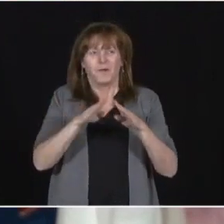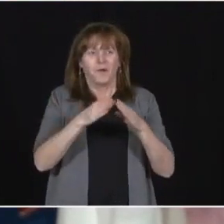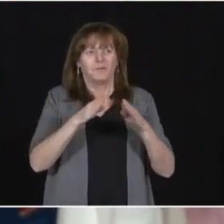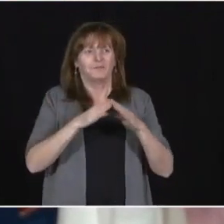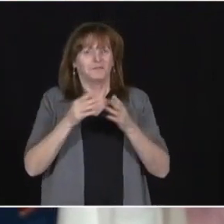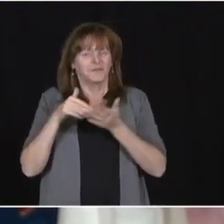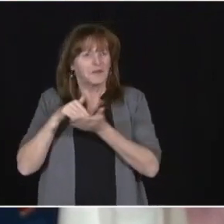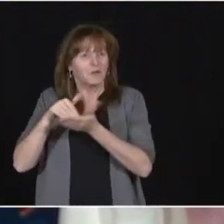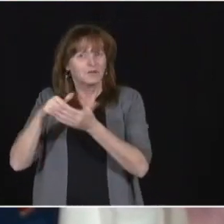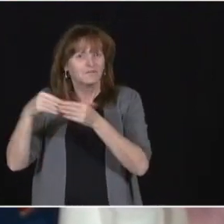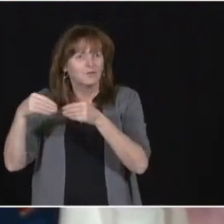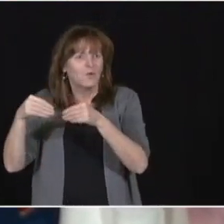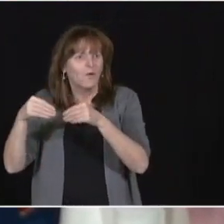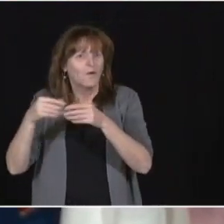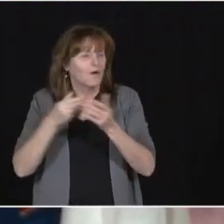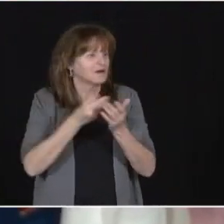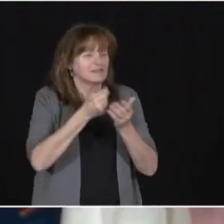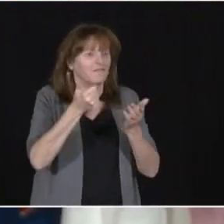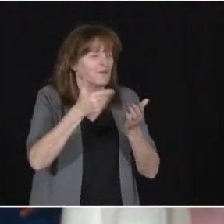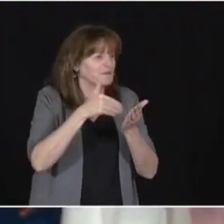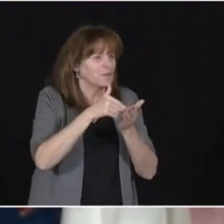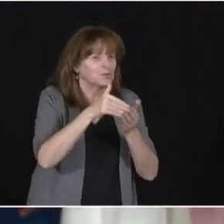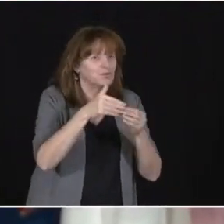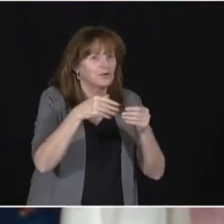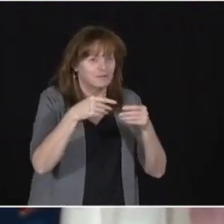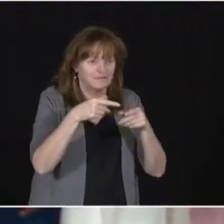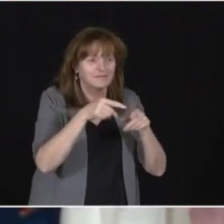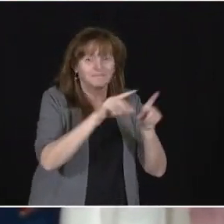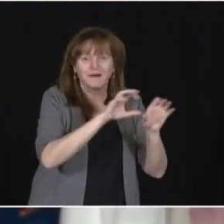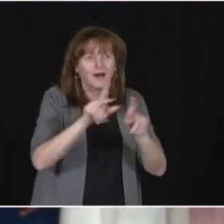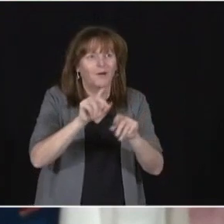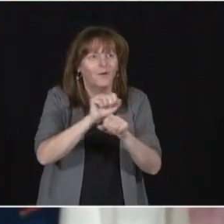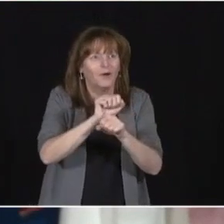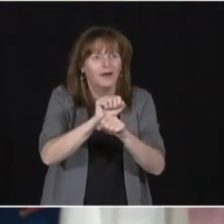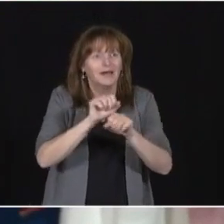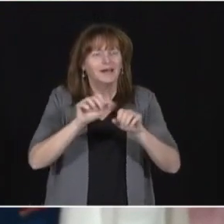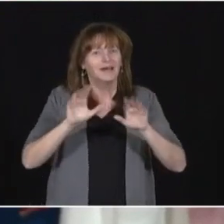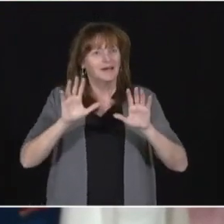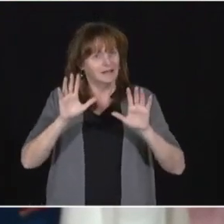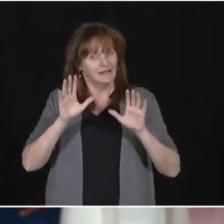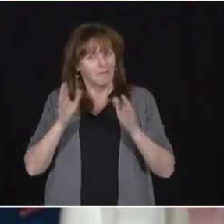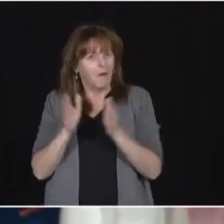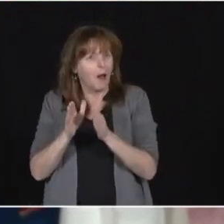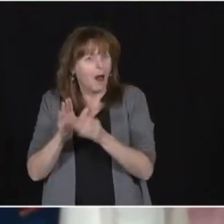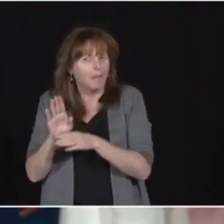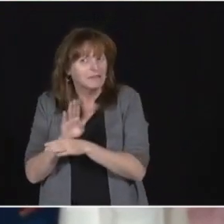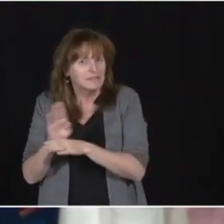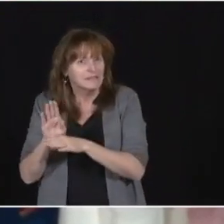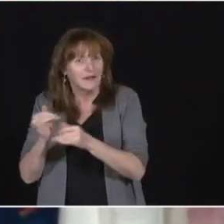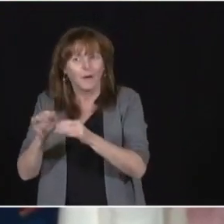are opening their doors. They are adapting to The New Normal and as they do